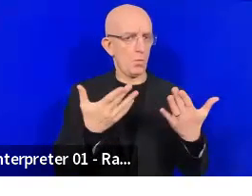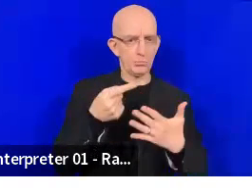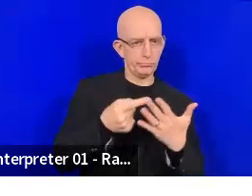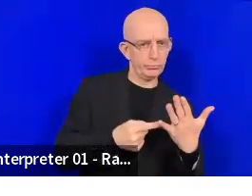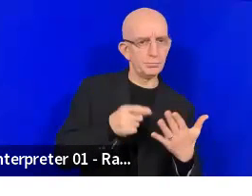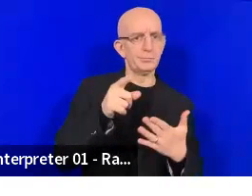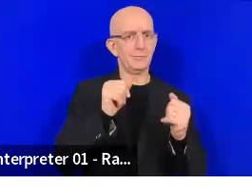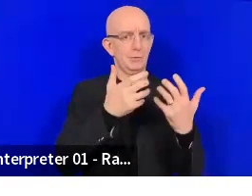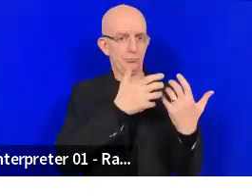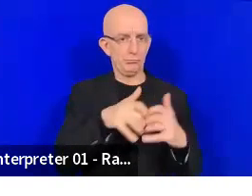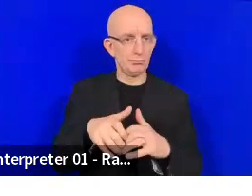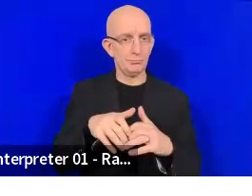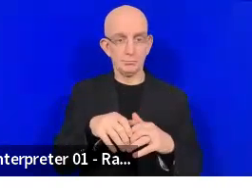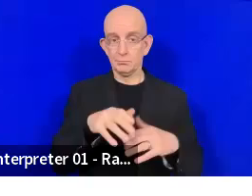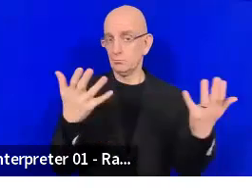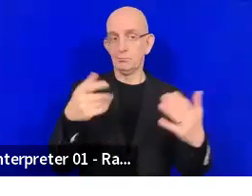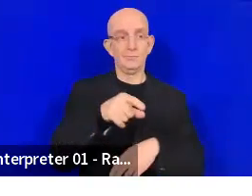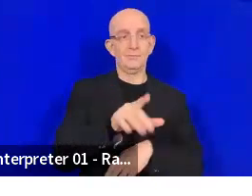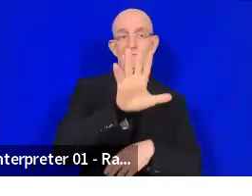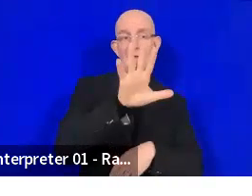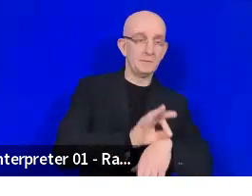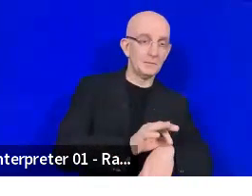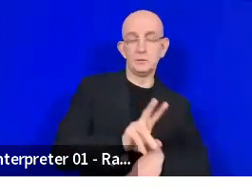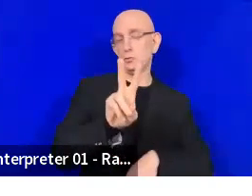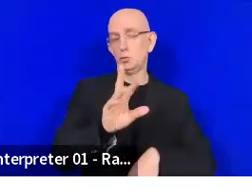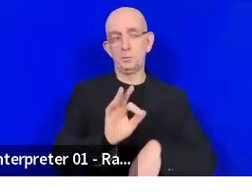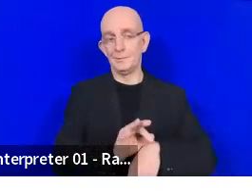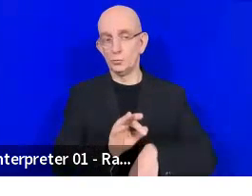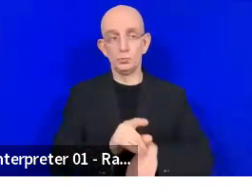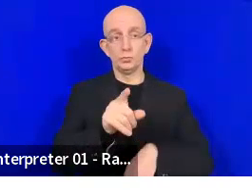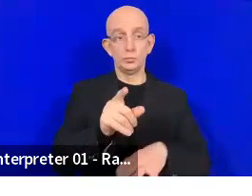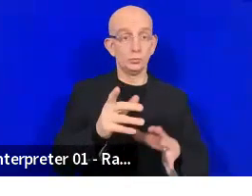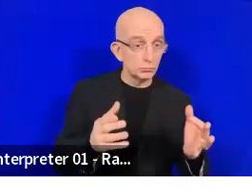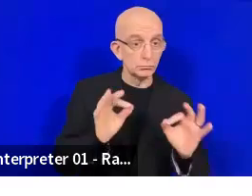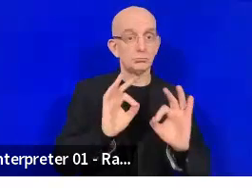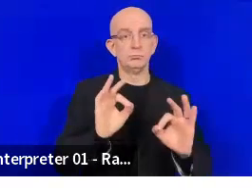what you want to see, and then the other moments that will happen after that.